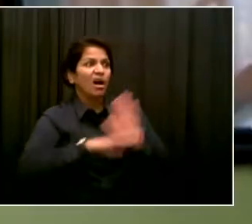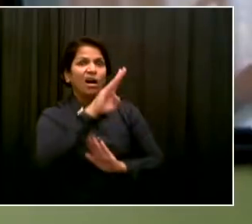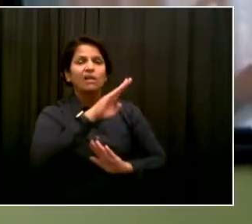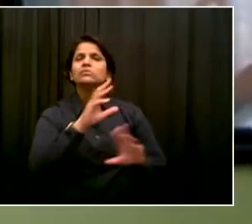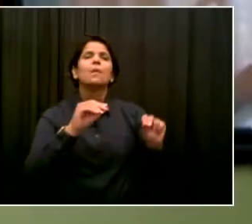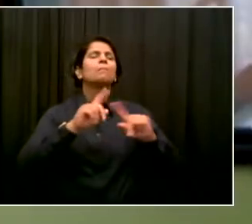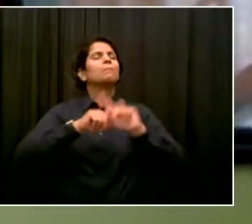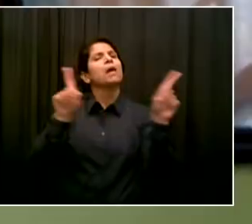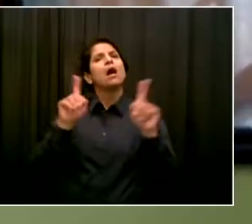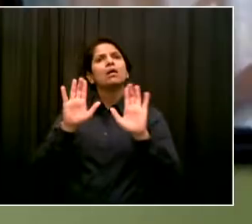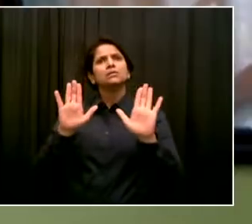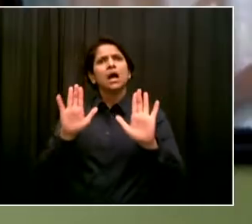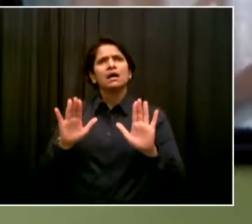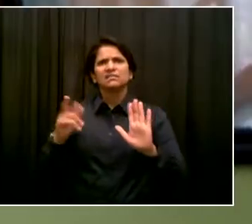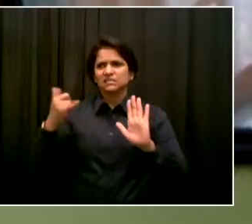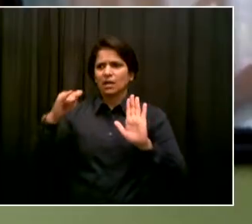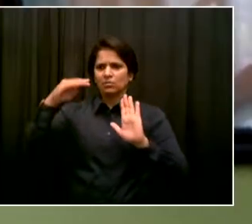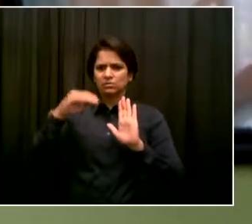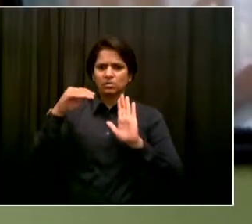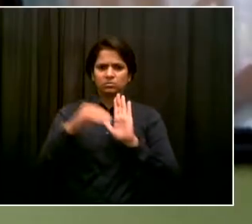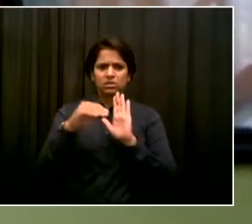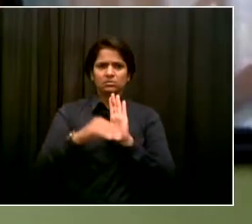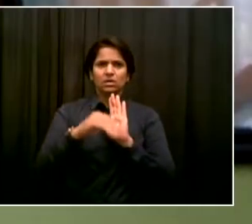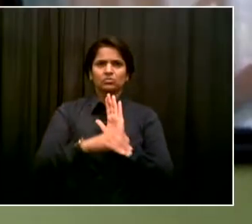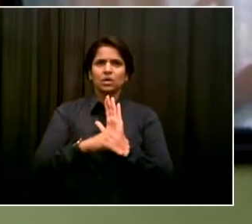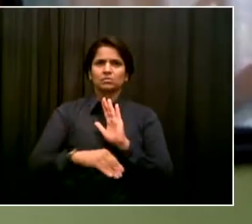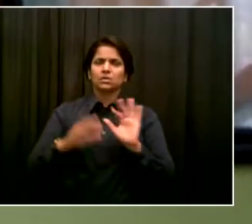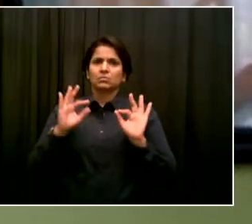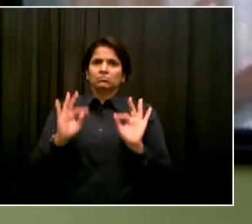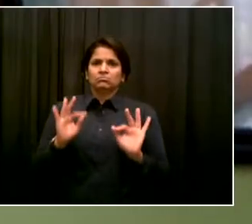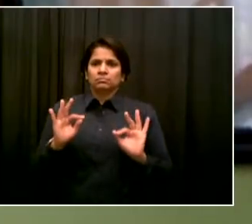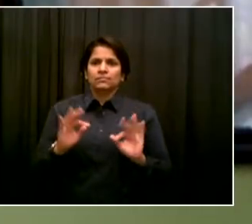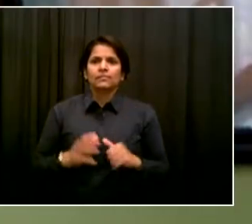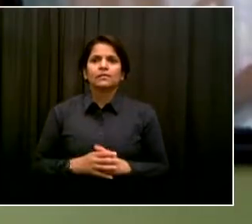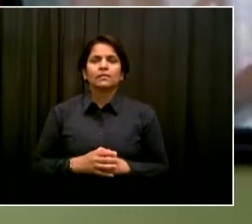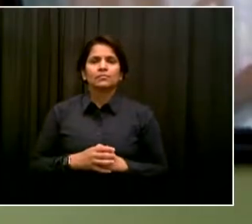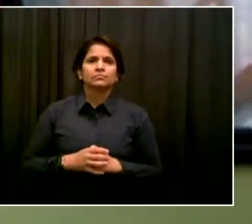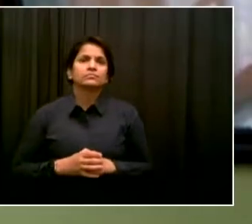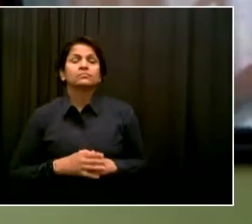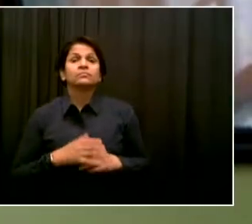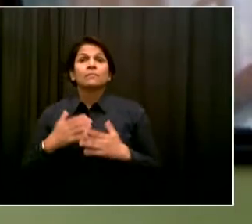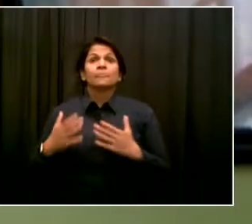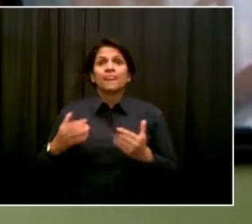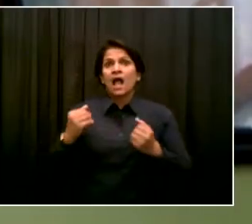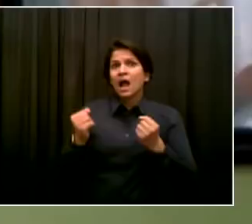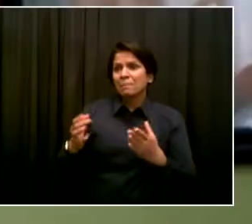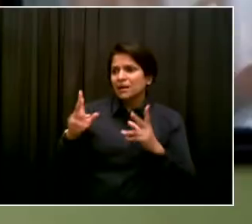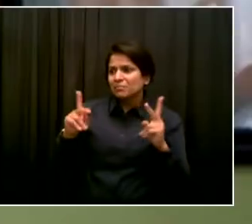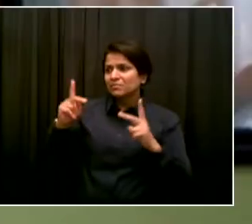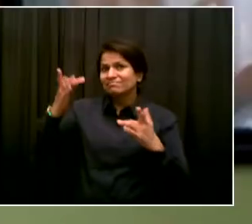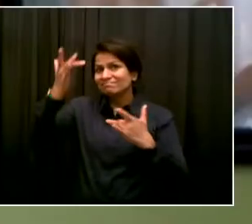ACTUALLY HEADING IN THE EXACT RIGHT DIRECTION. OVER THE PAST TWO WEEKS WE'VE